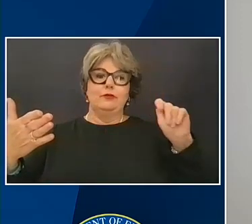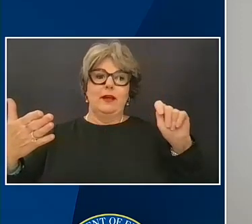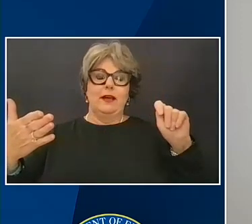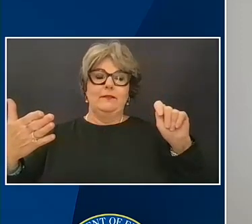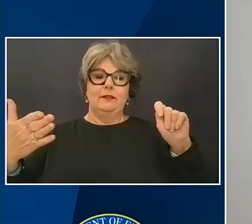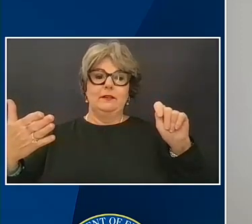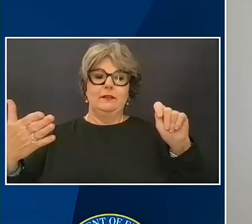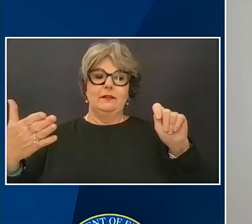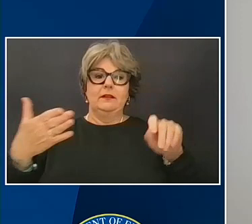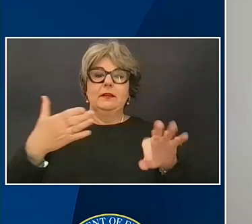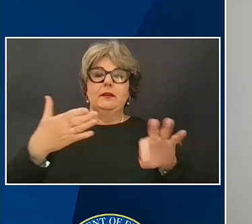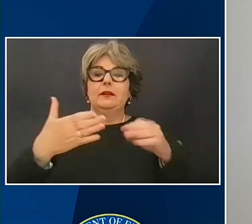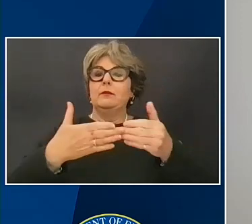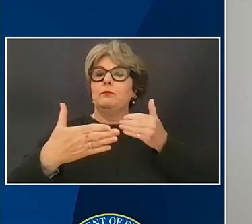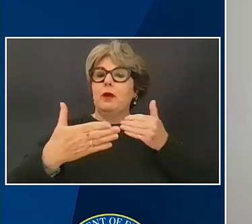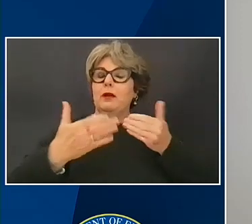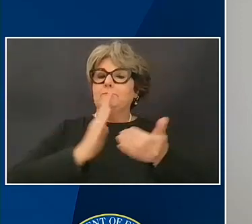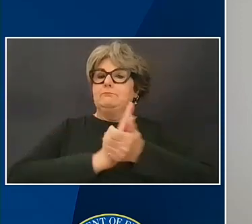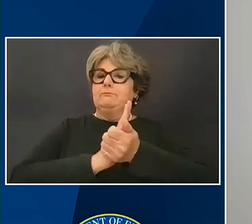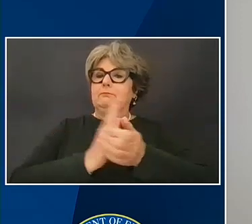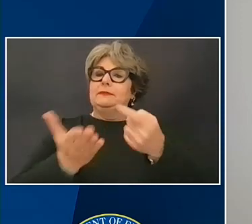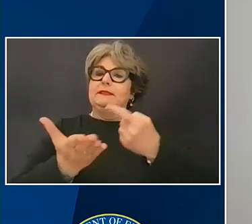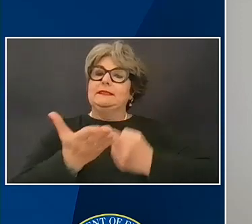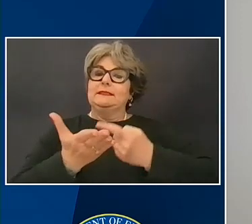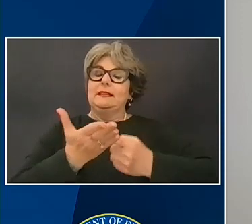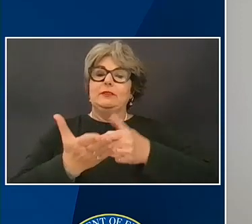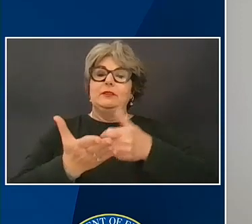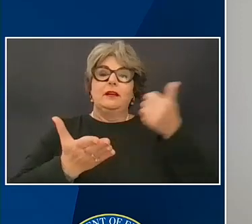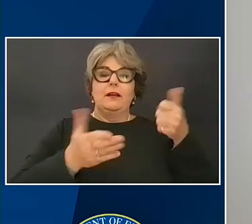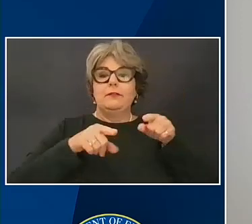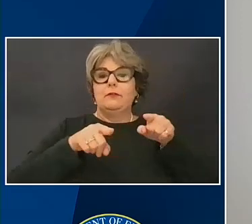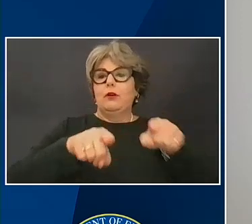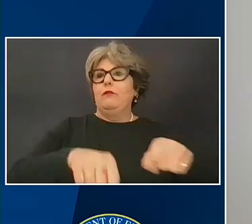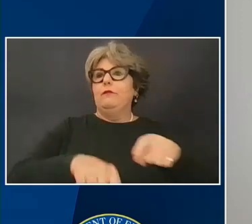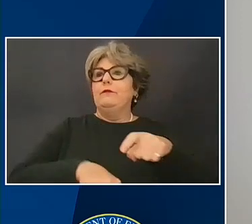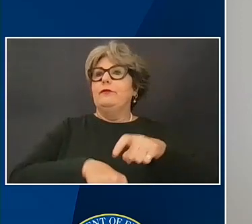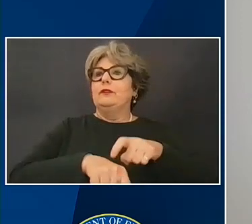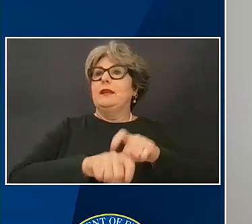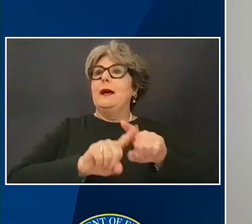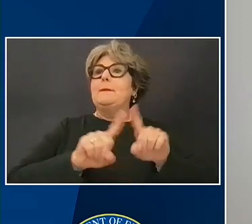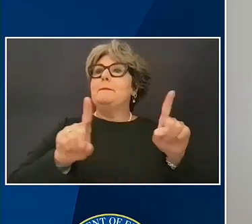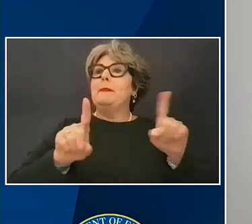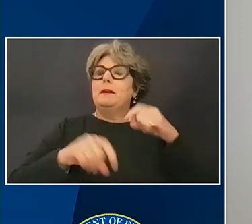preamble discussions of the other provisions throughout time. But I do acknowledge that it might be a